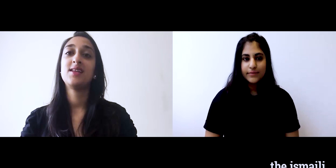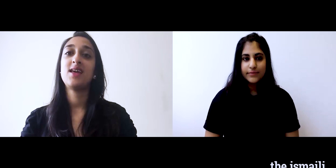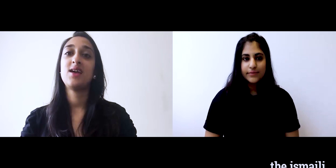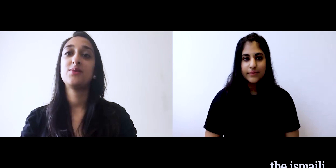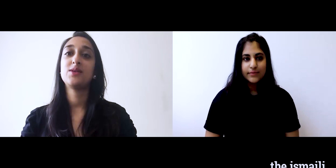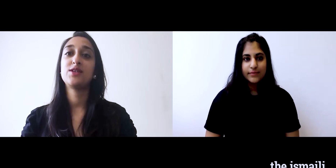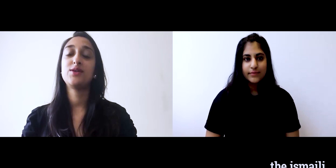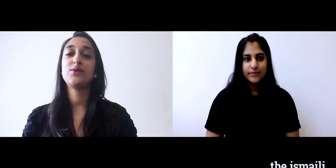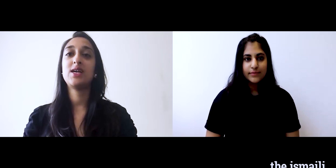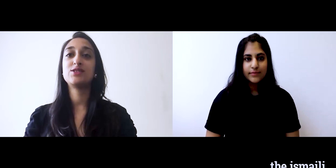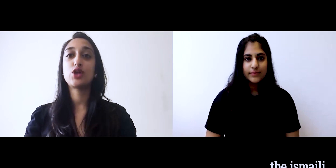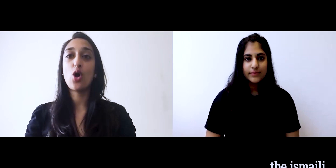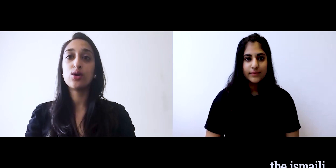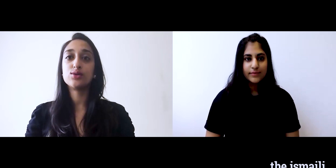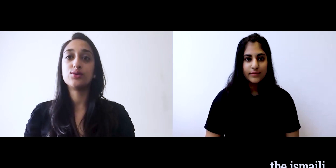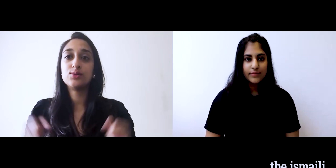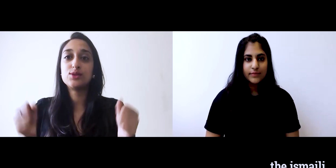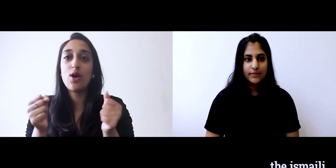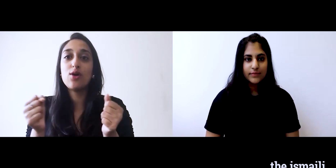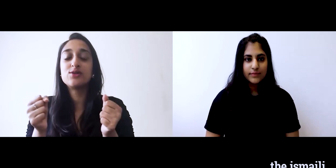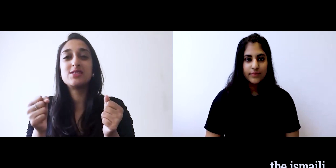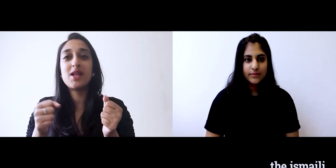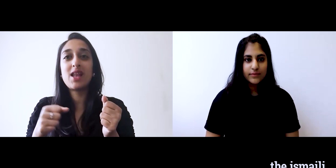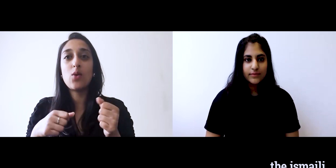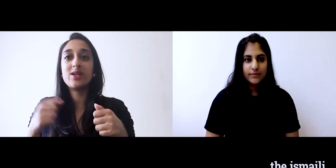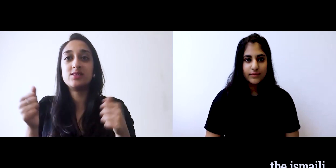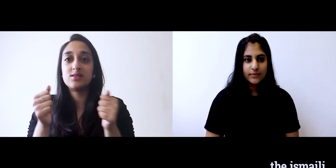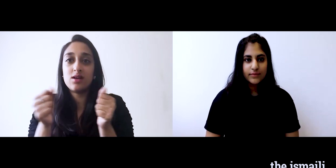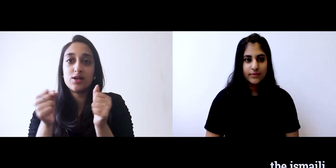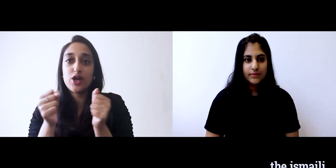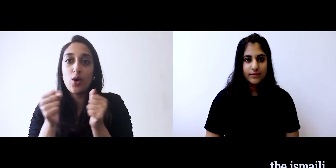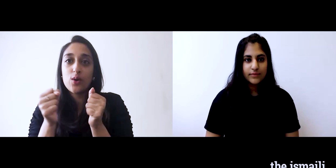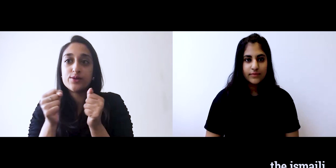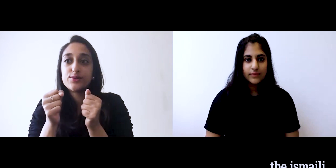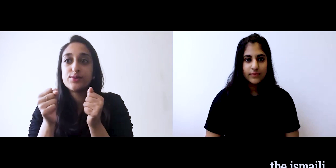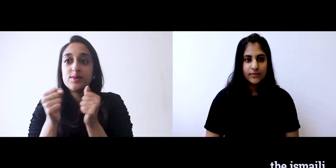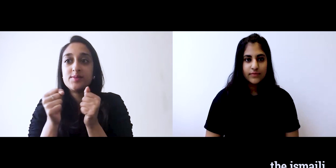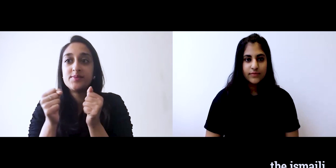Now we are going to look at cold. Cold, it's a bit like winter, cold.